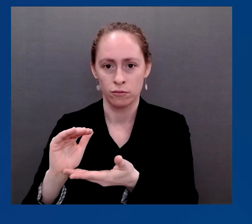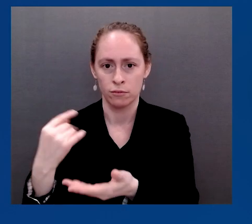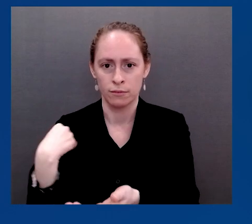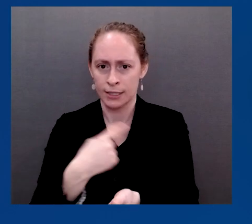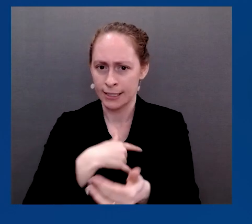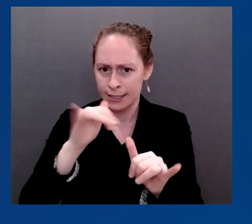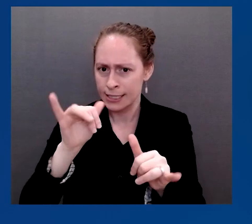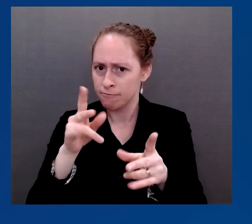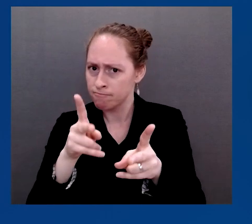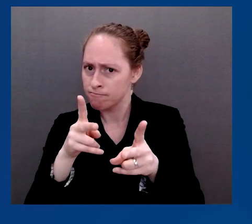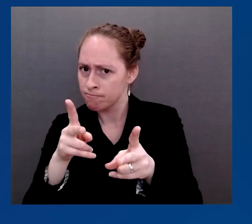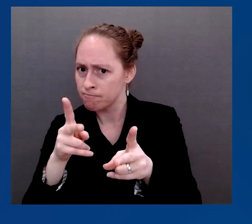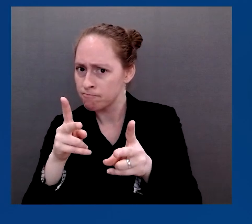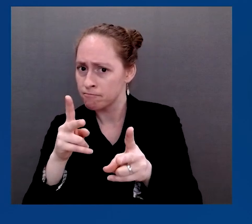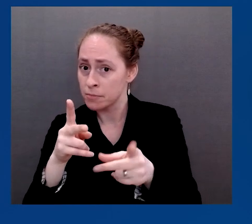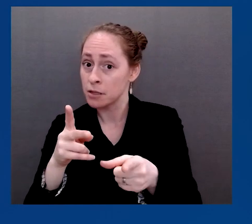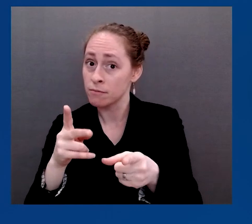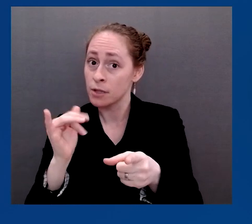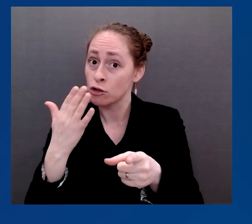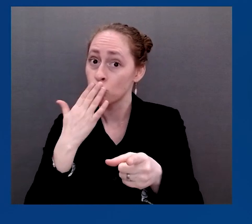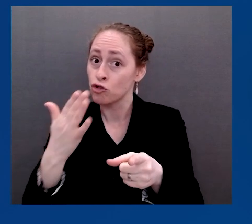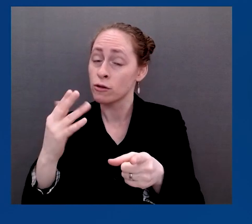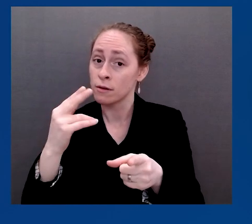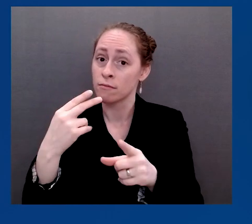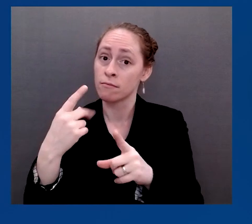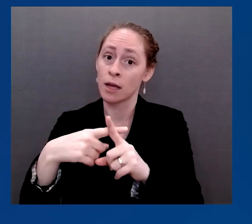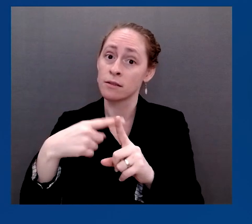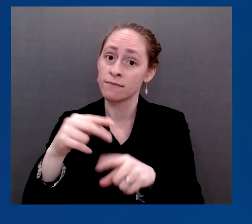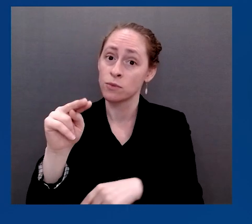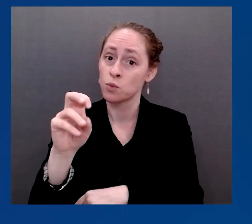Moderator: Let's go to Sheryl Stolberg at the New York Times.